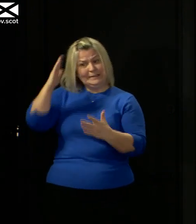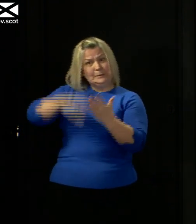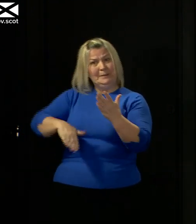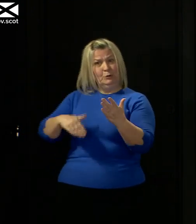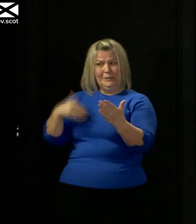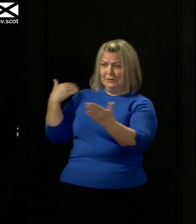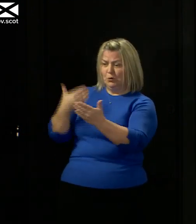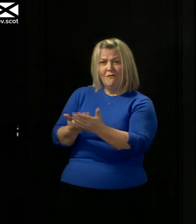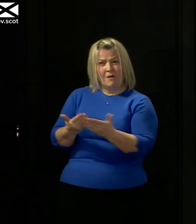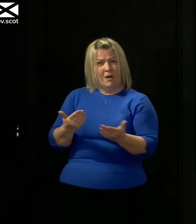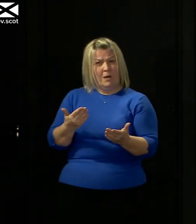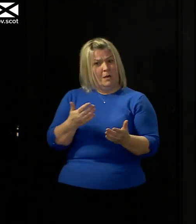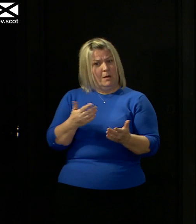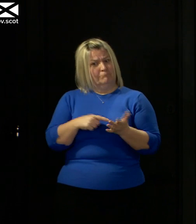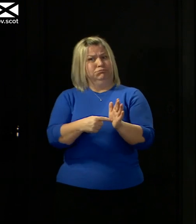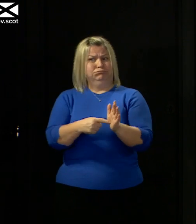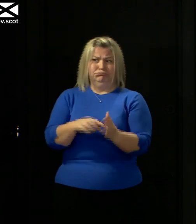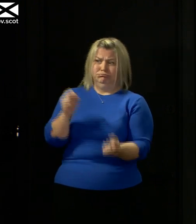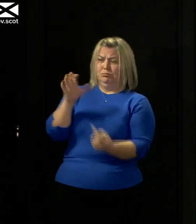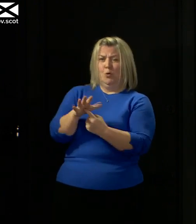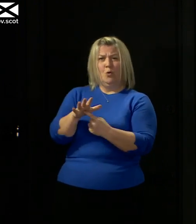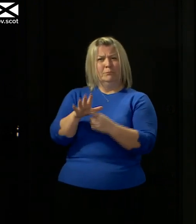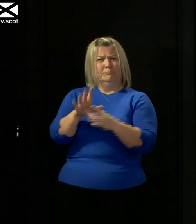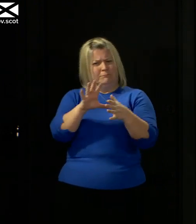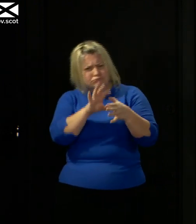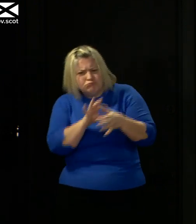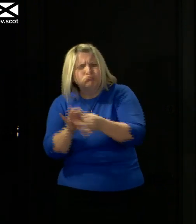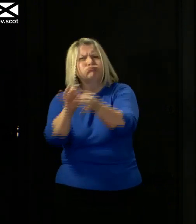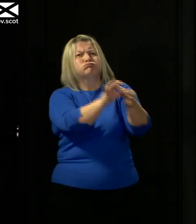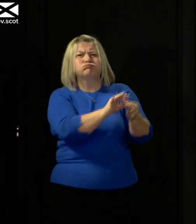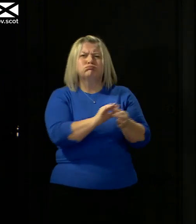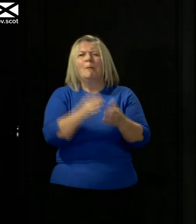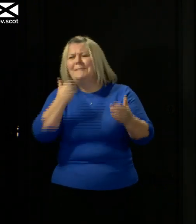the importance of that collegiate nature of society we all do the right things